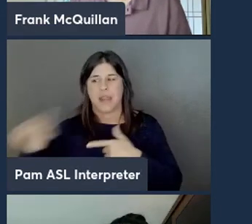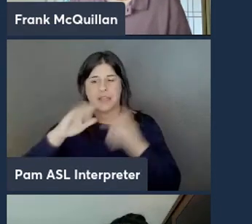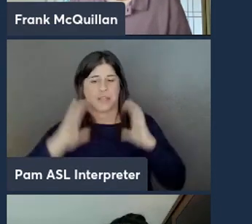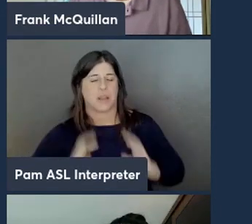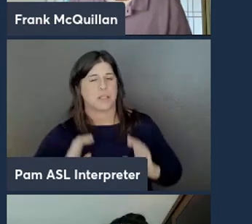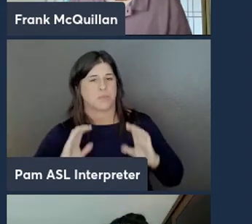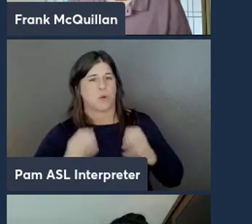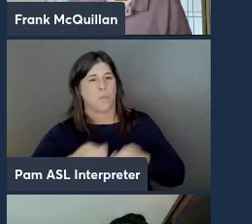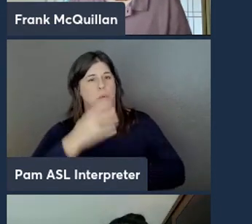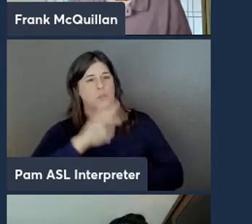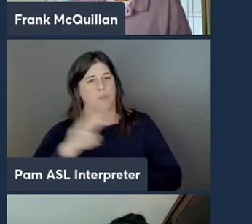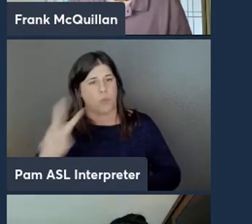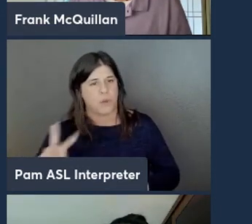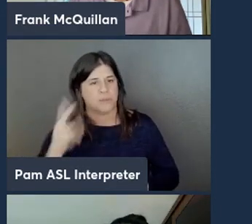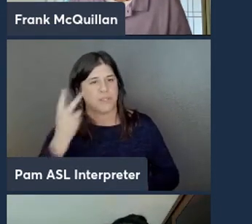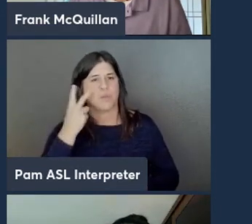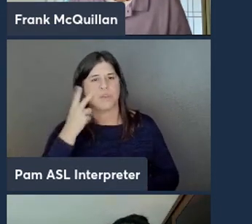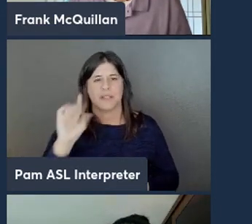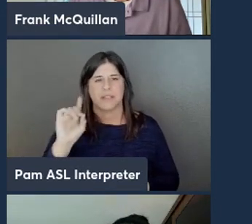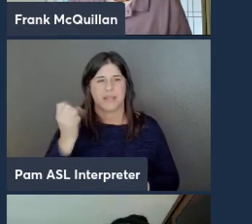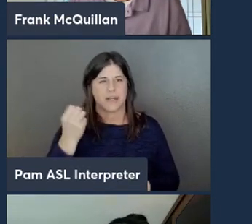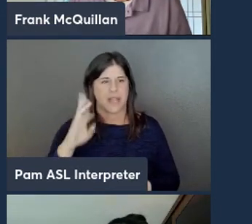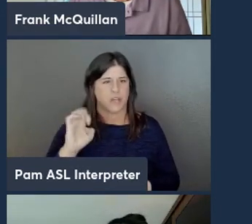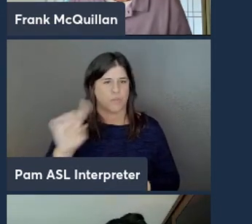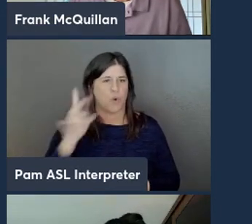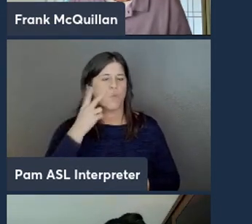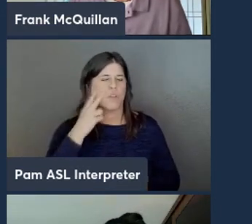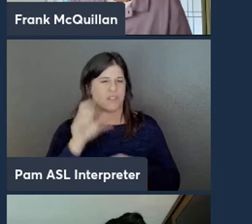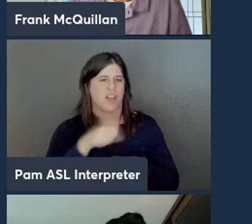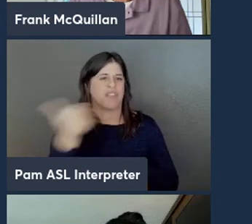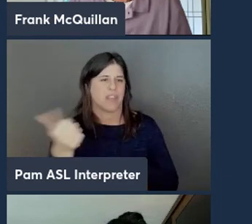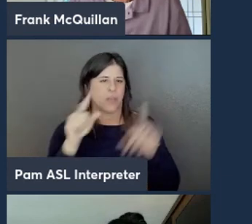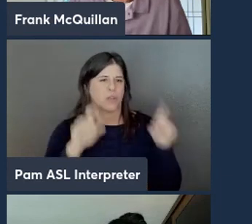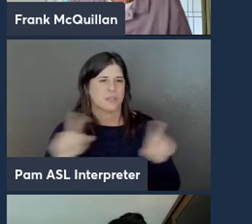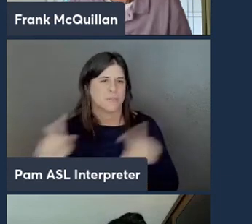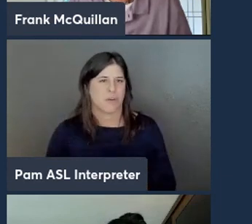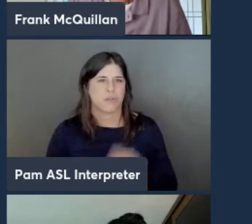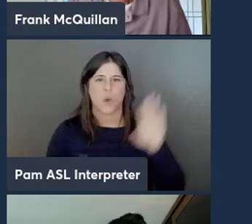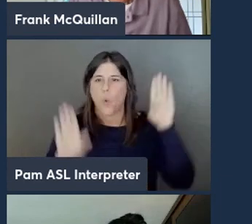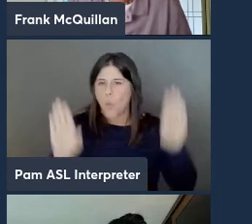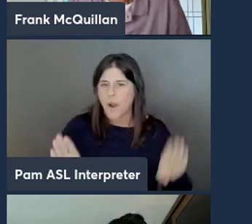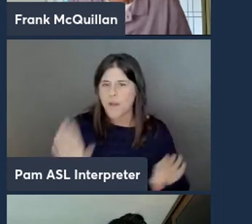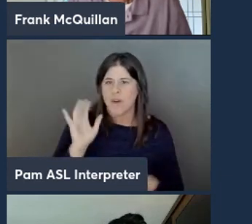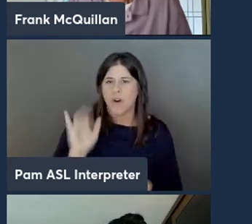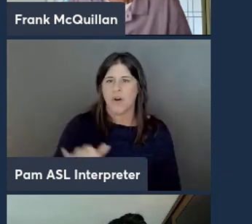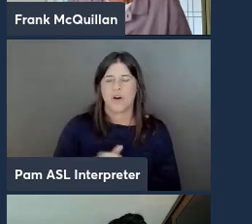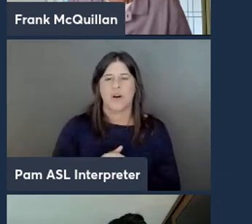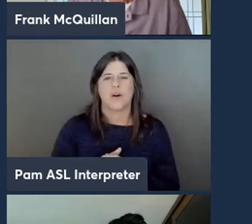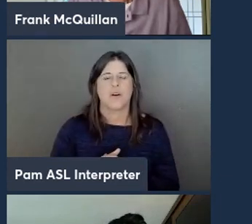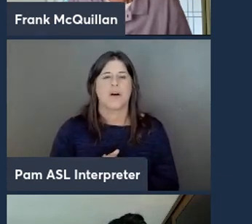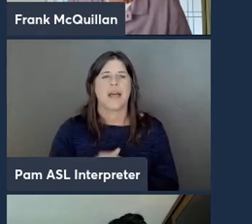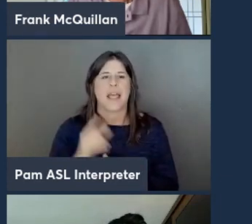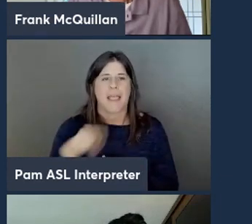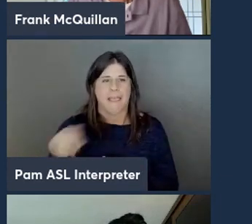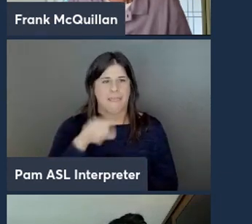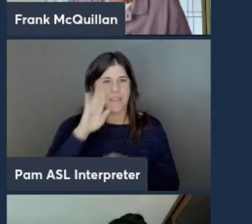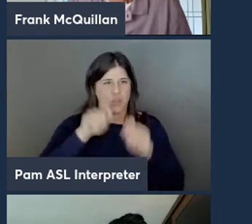we'll get the same dashboard that we saw in the other. Wonderful, and this experiment in a sense, it will actually distribute this load between two different